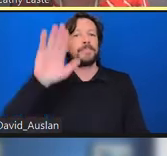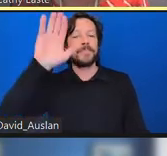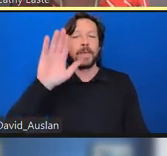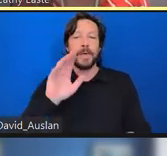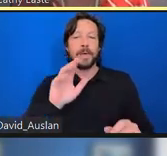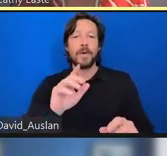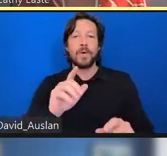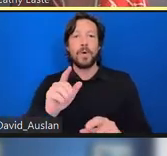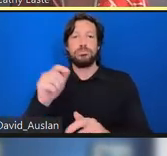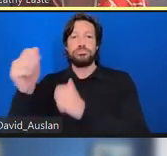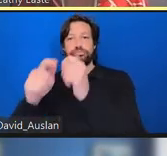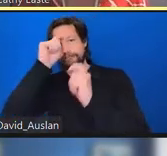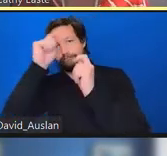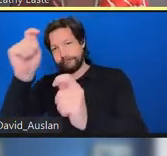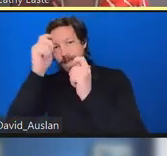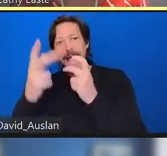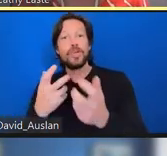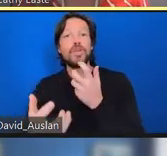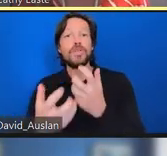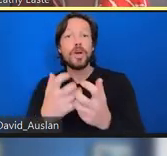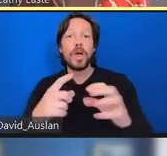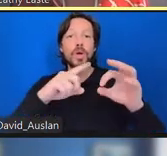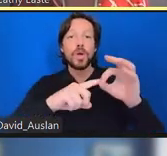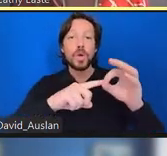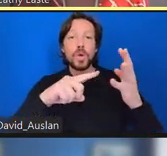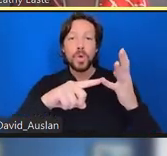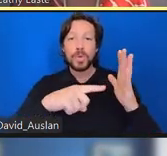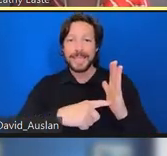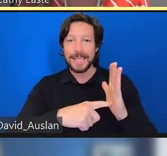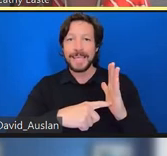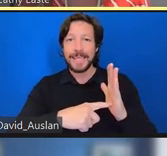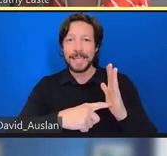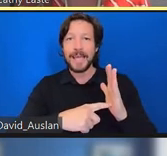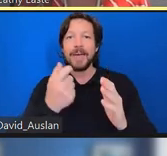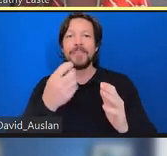university. It might be worthwhile talking to QUT. QUT has a number of deaf students and have